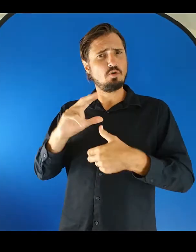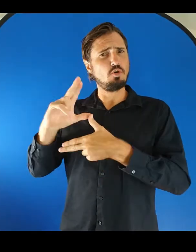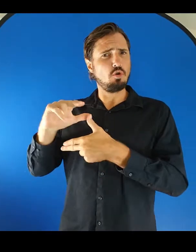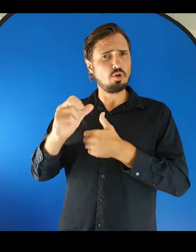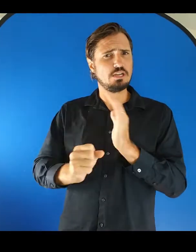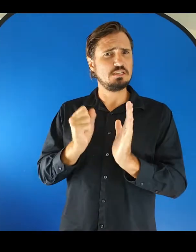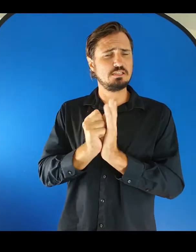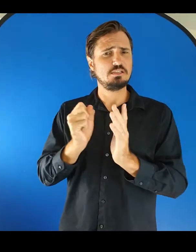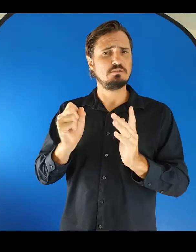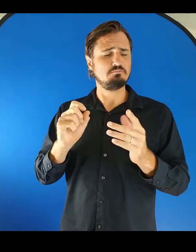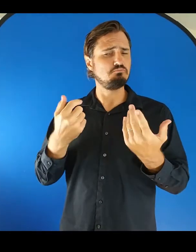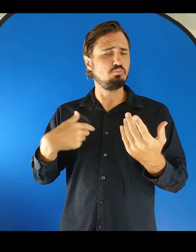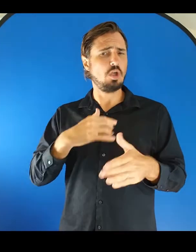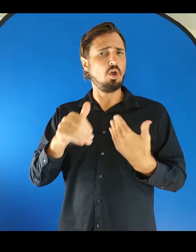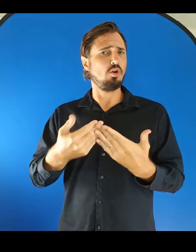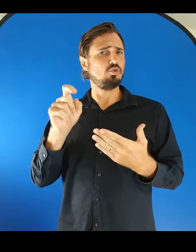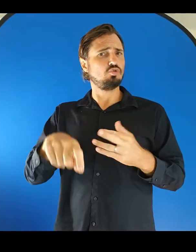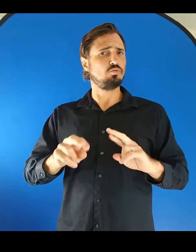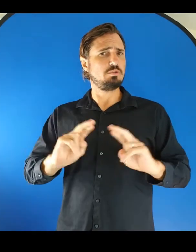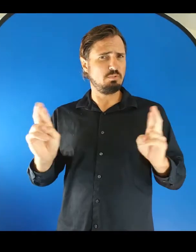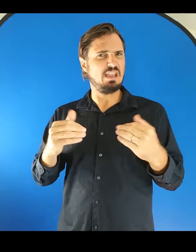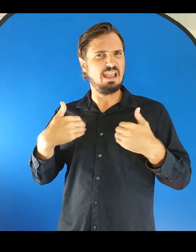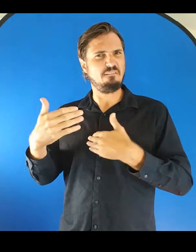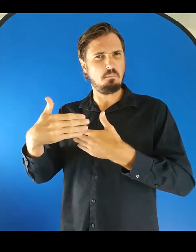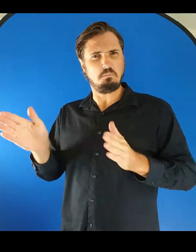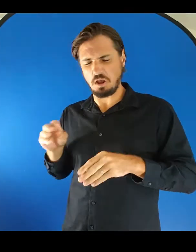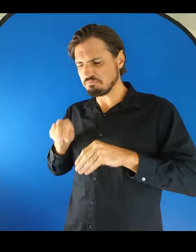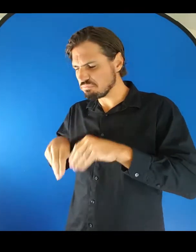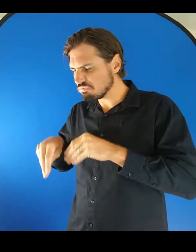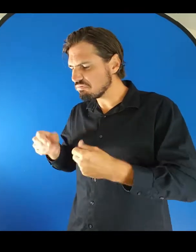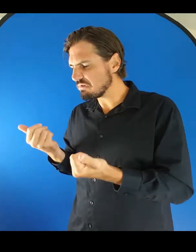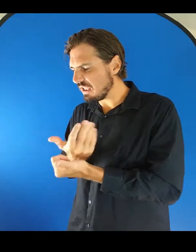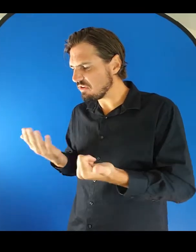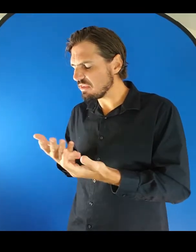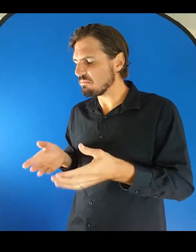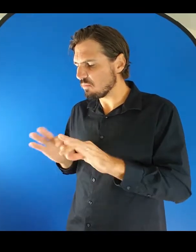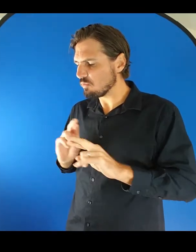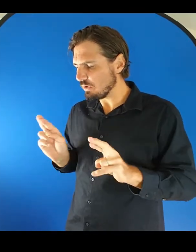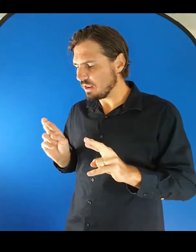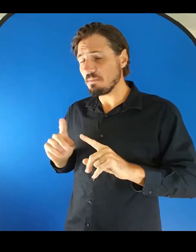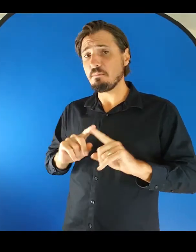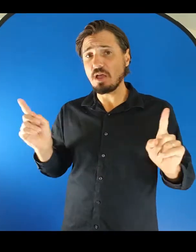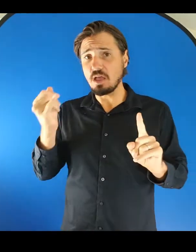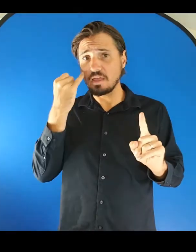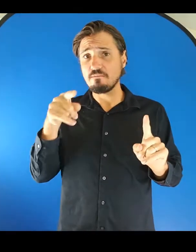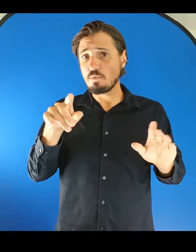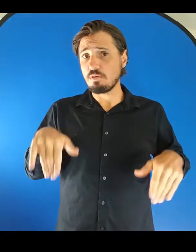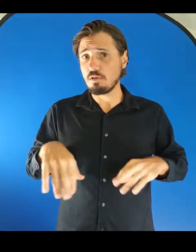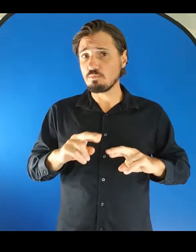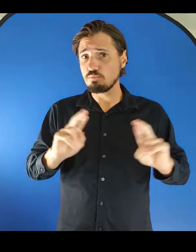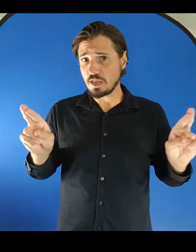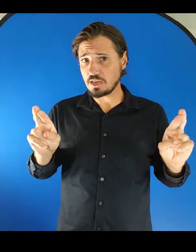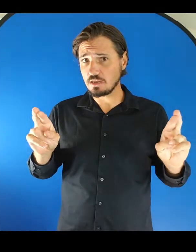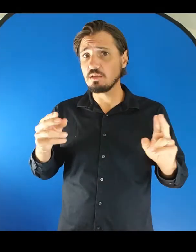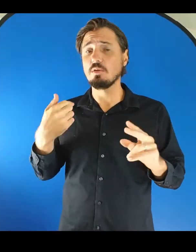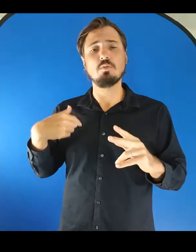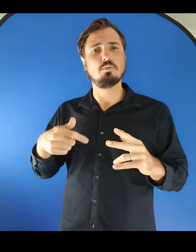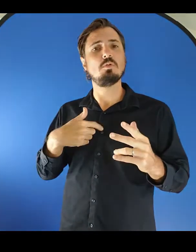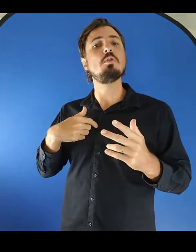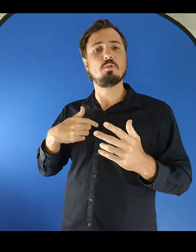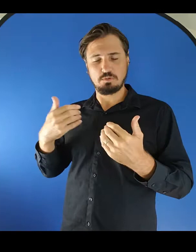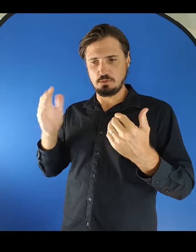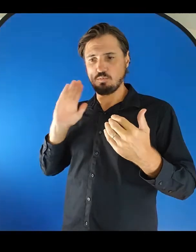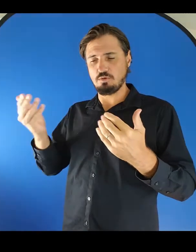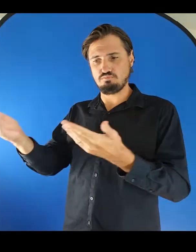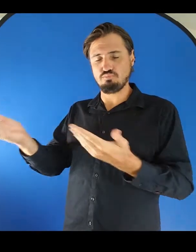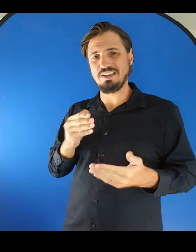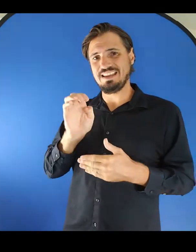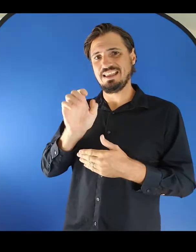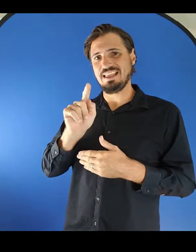But for those who need to use this time to further prepare, we have our Kaua‘i Emergency Management Agency Emergency Management Administrator Elton Ushio